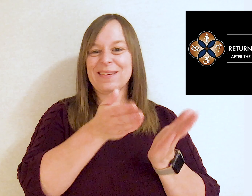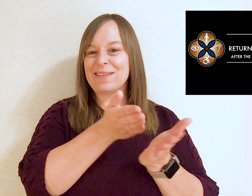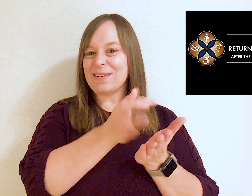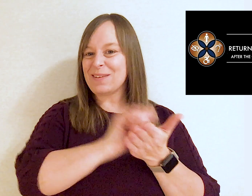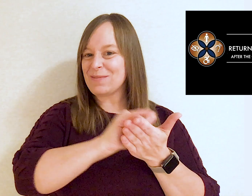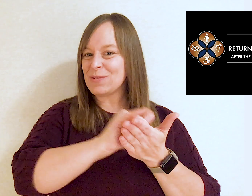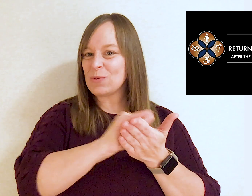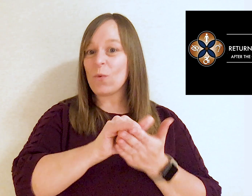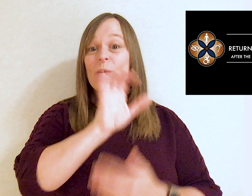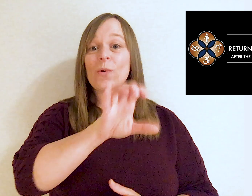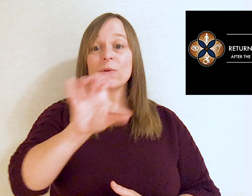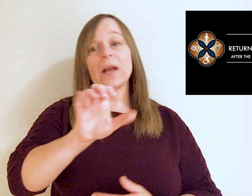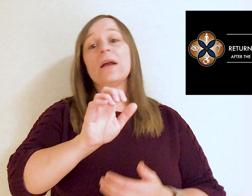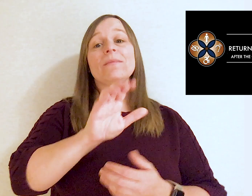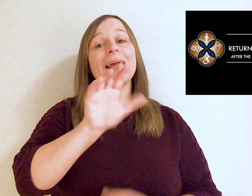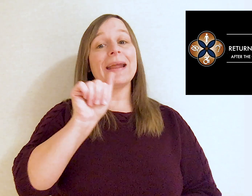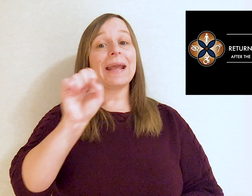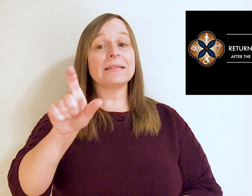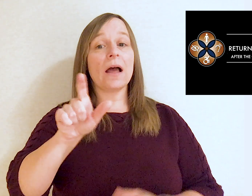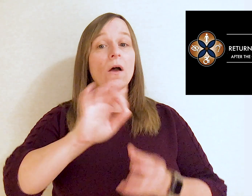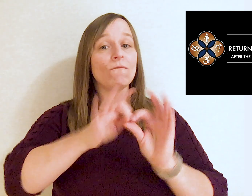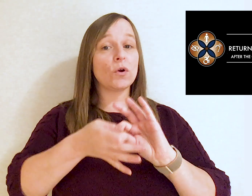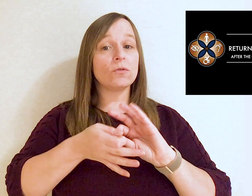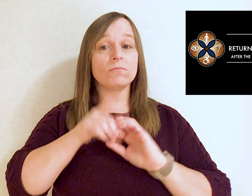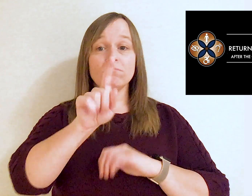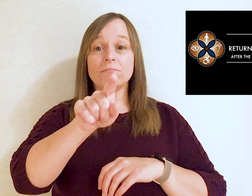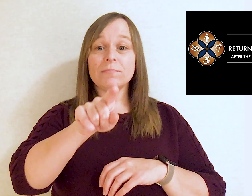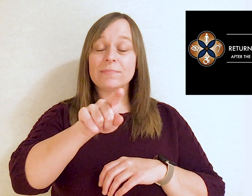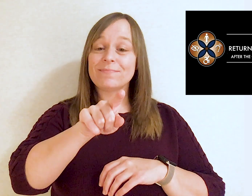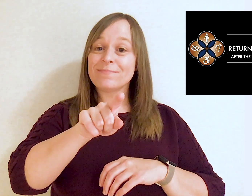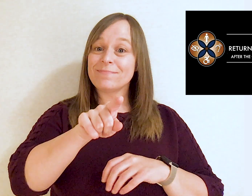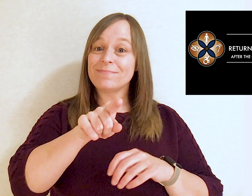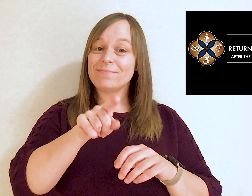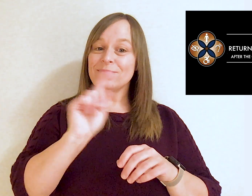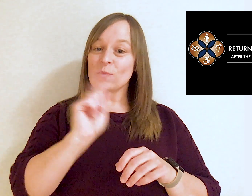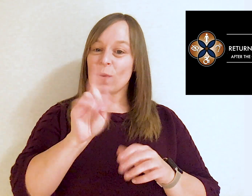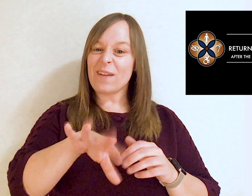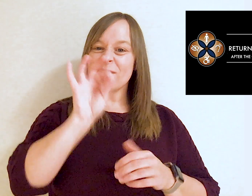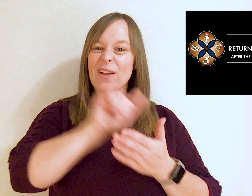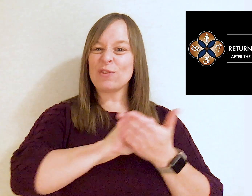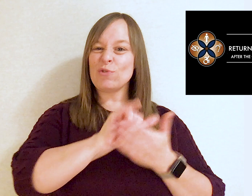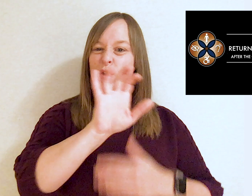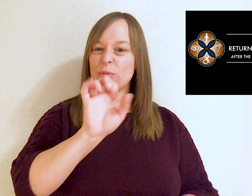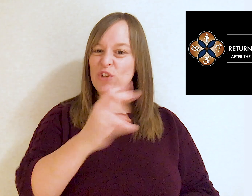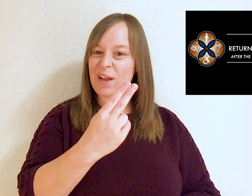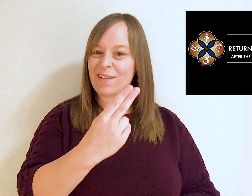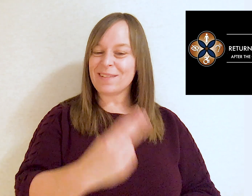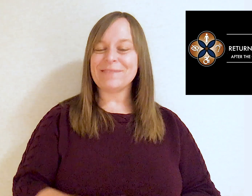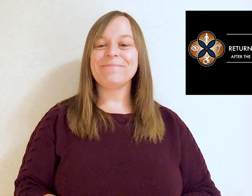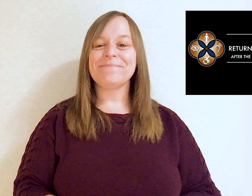The closed captioned and ASL version of this podcast is available on our youtube channel.